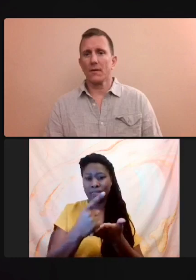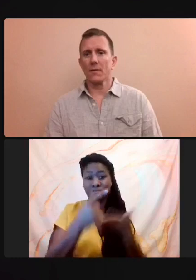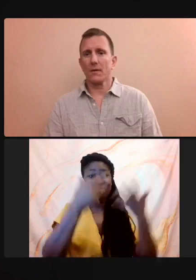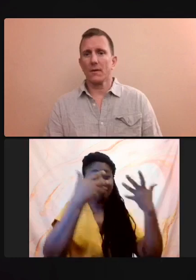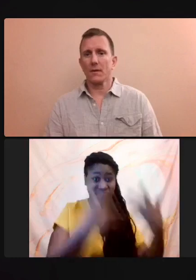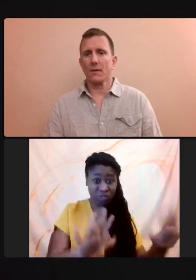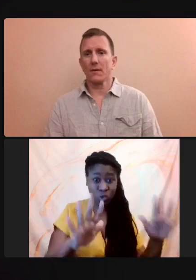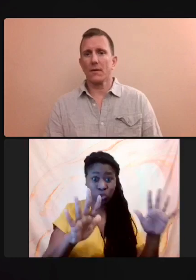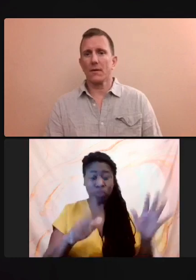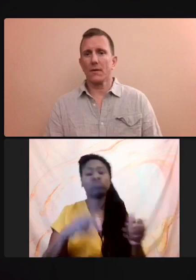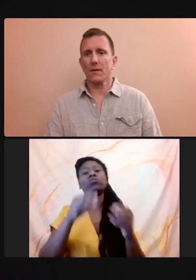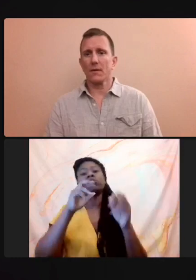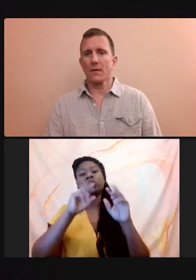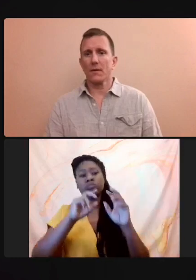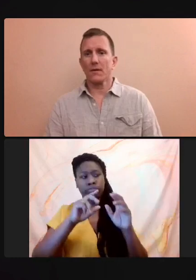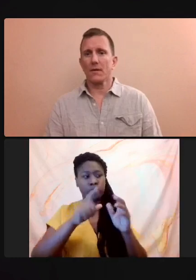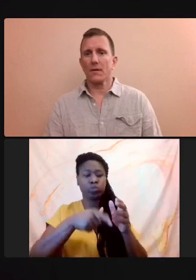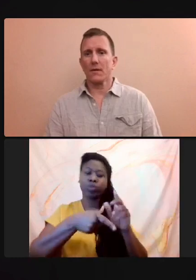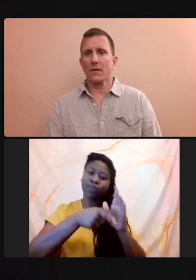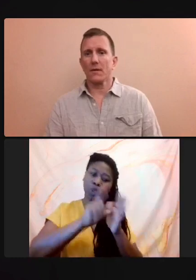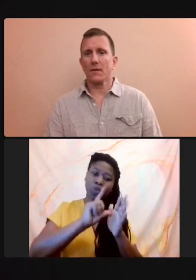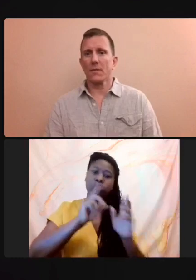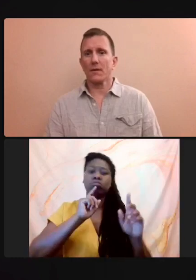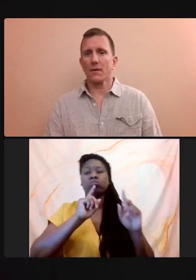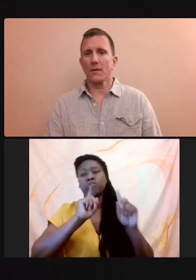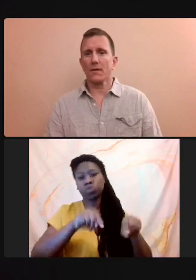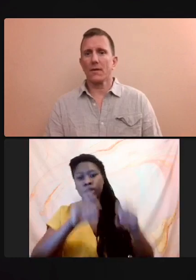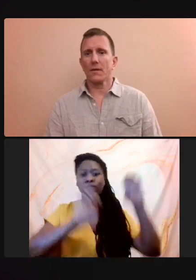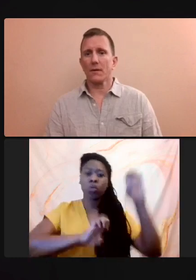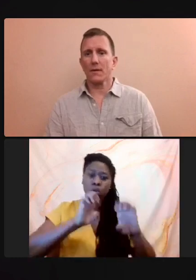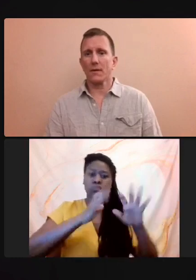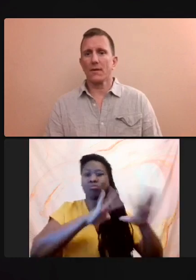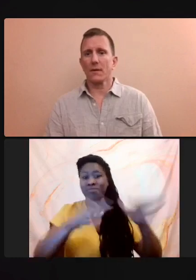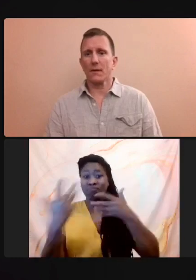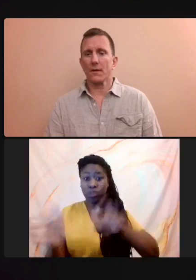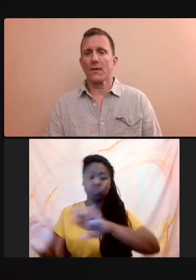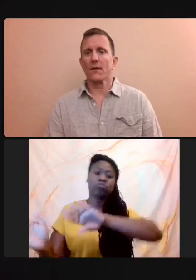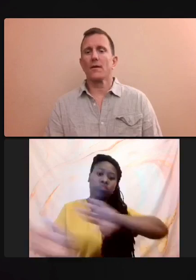And basically they would, you know, have an evaluation, etc., at the end of the program.